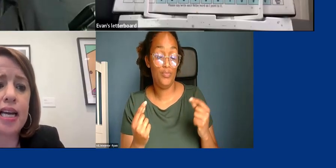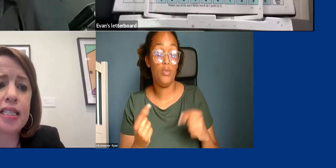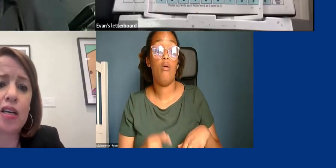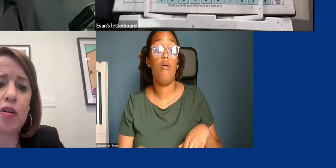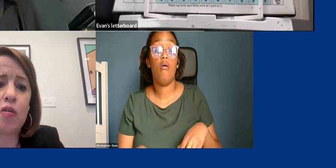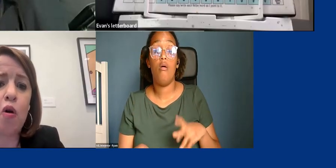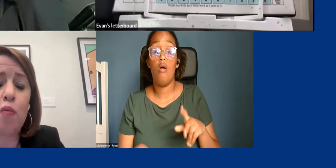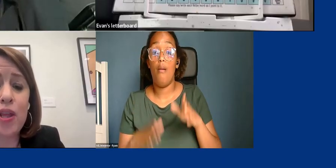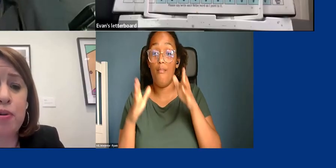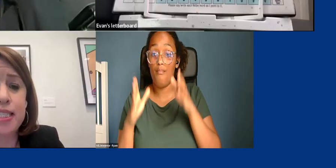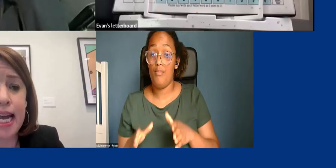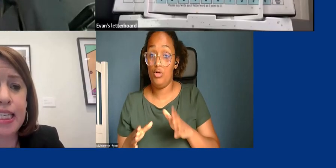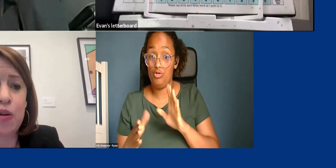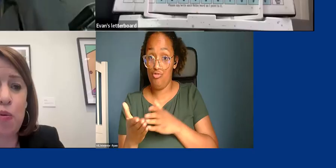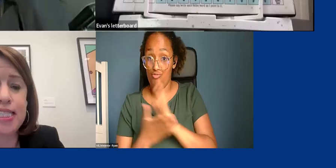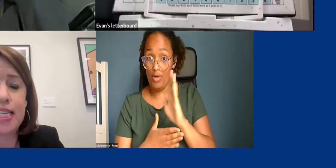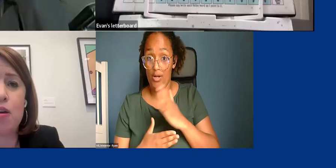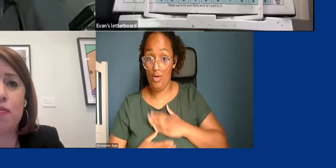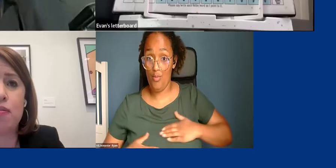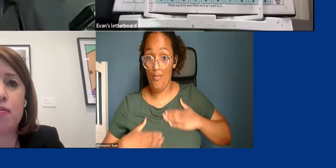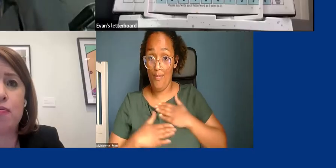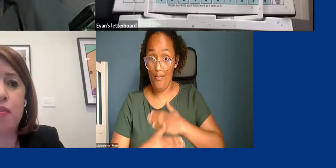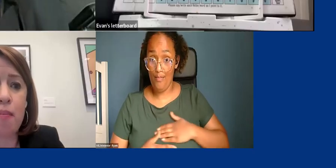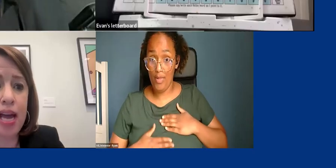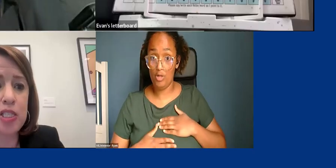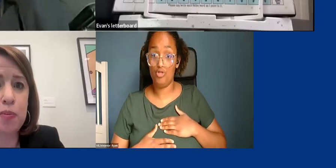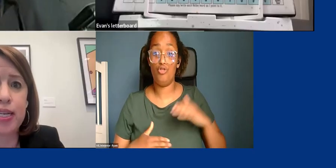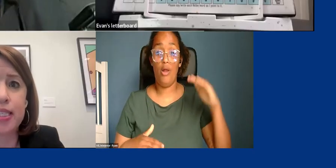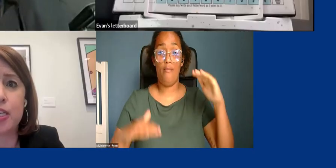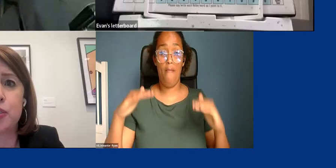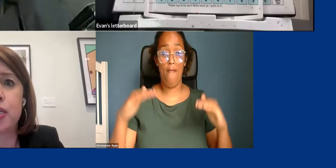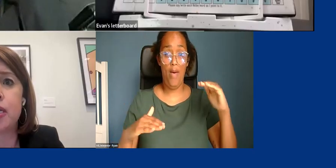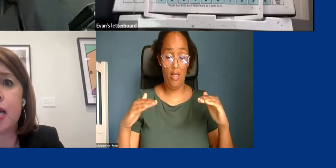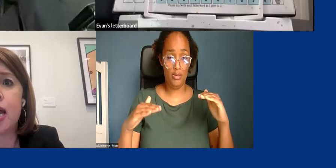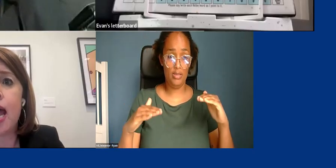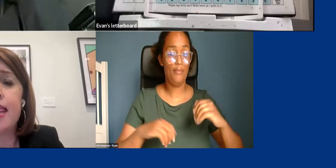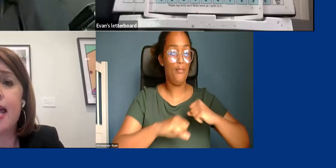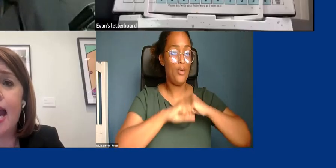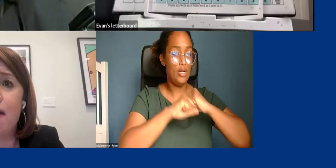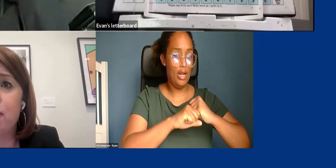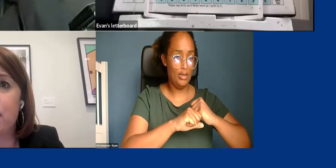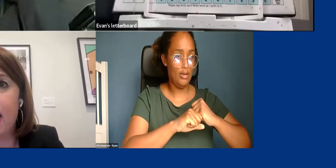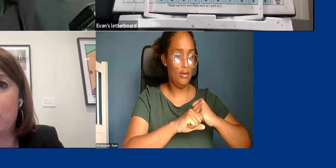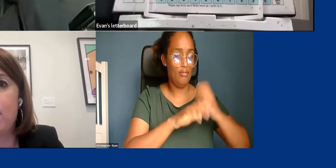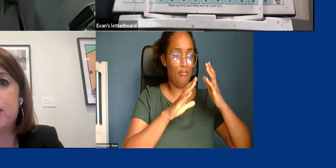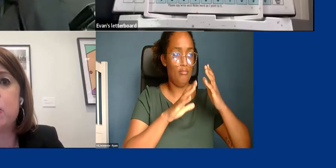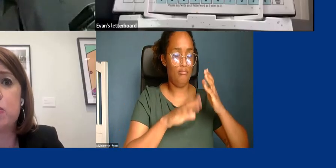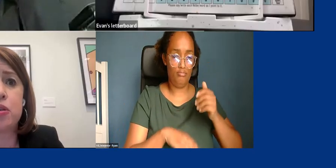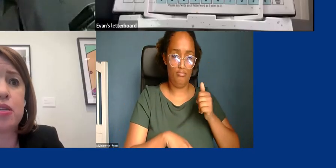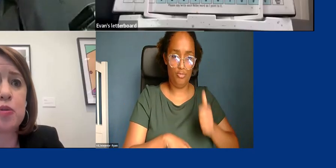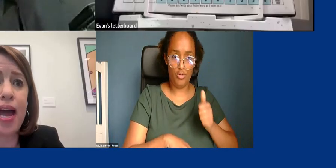protecting or with protecting oneself from exploitation. And then after that question, we'll turn